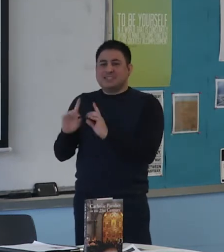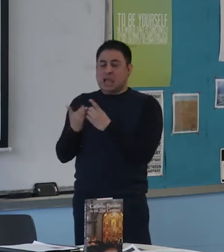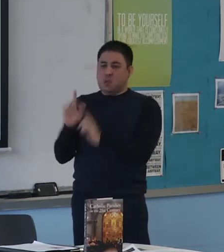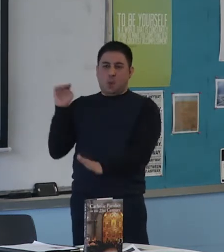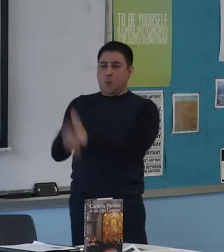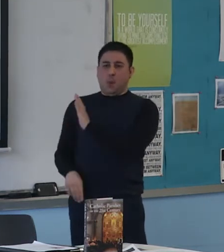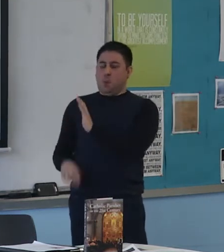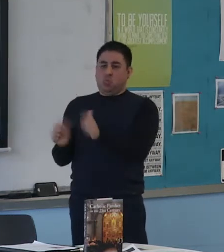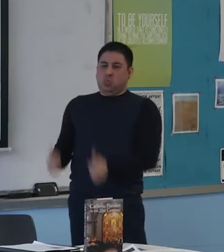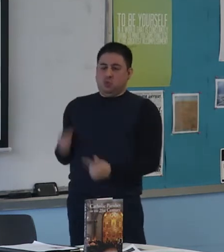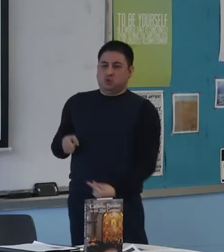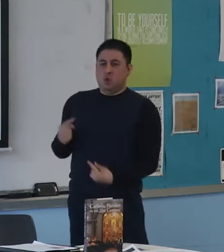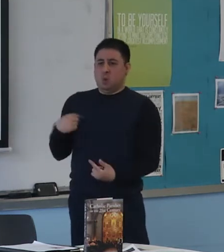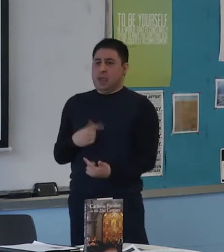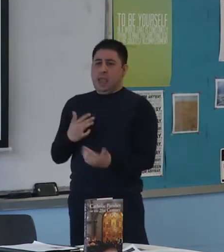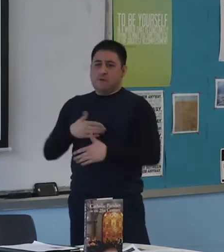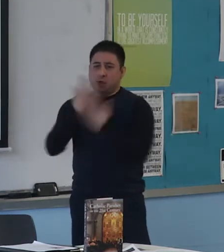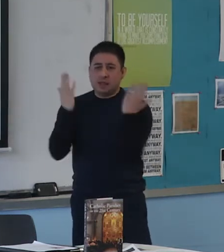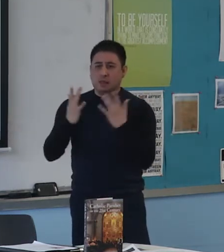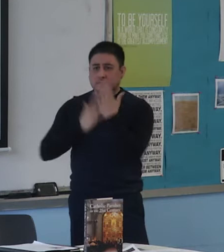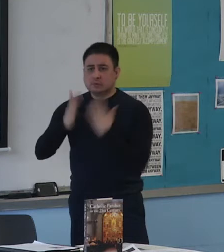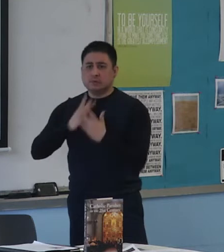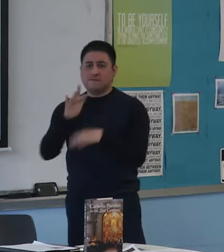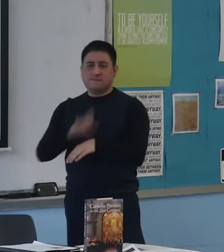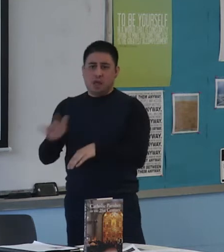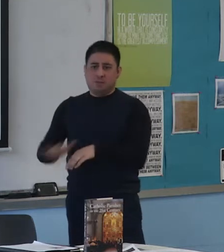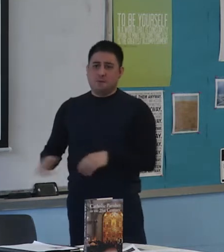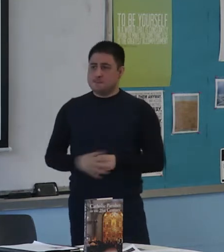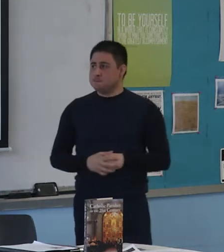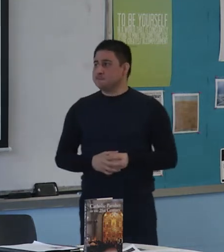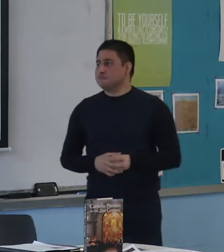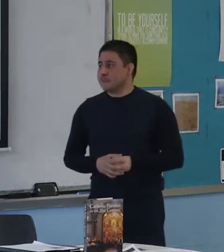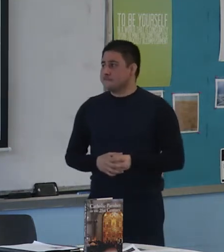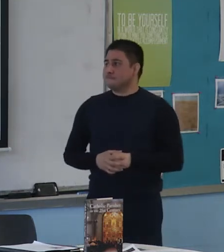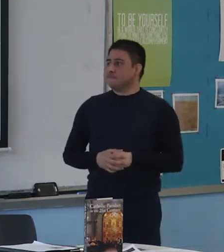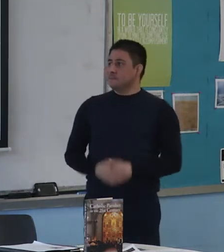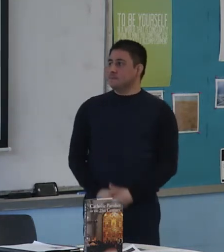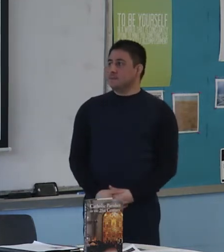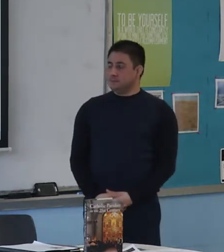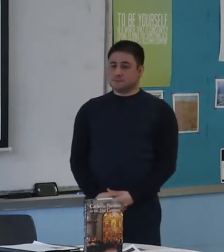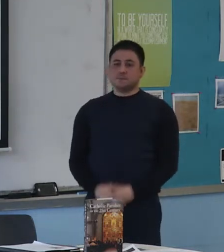struggling and say we have little or nothing here available, and we looked at